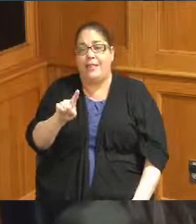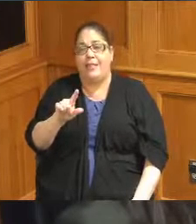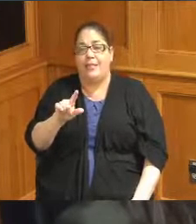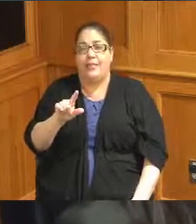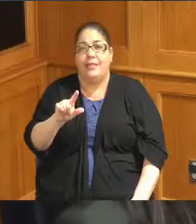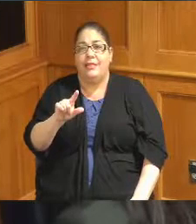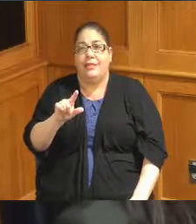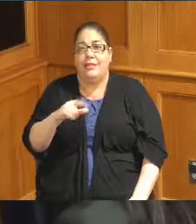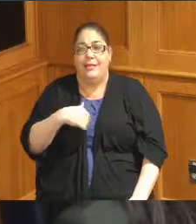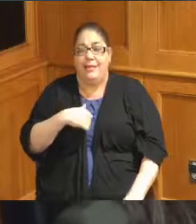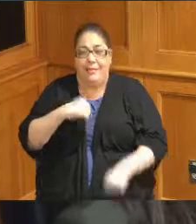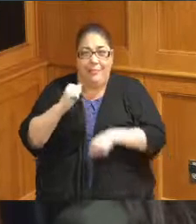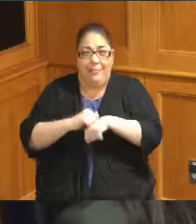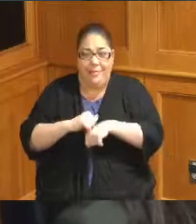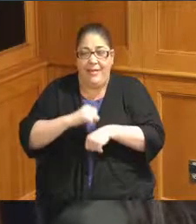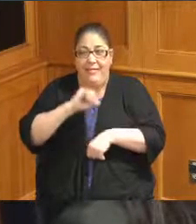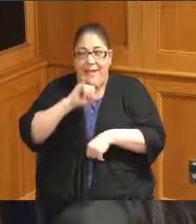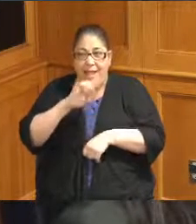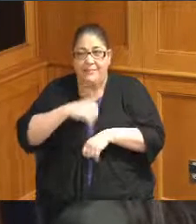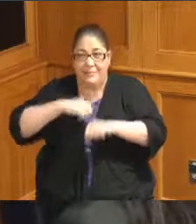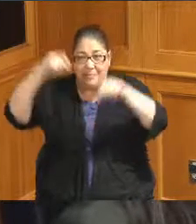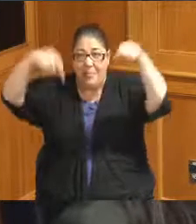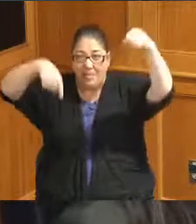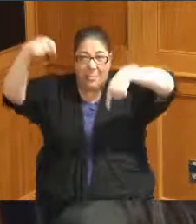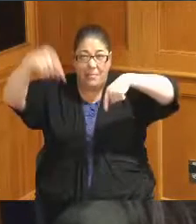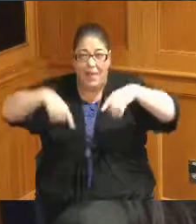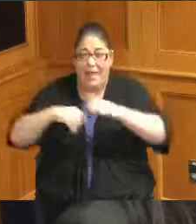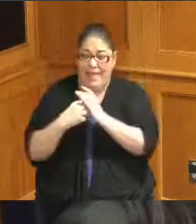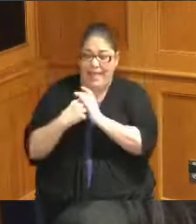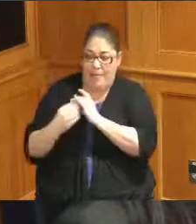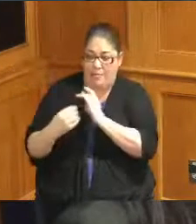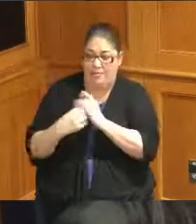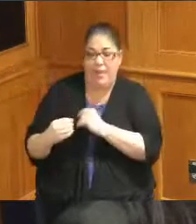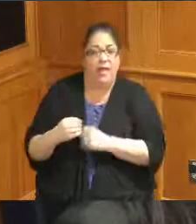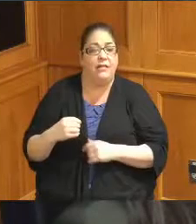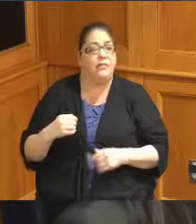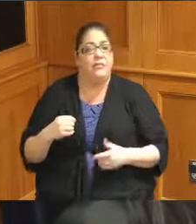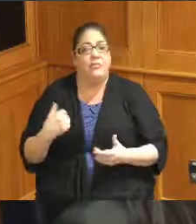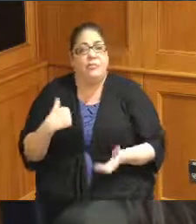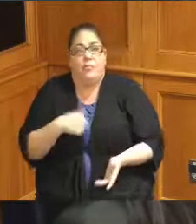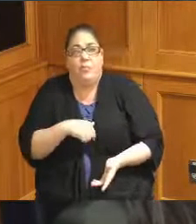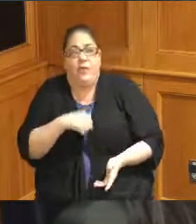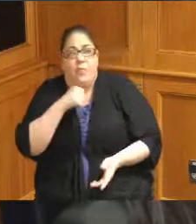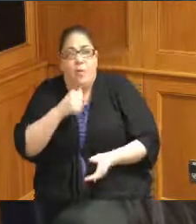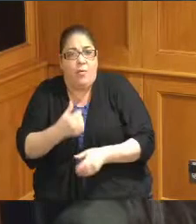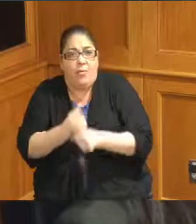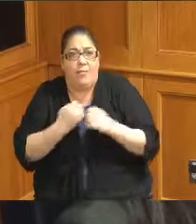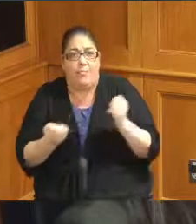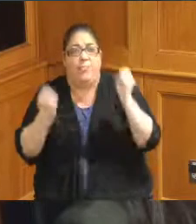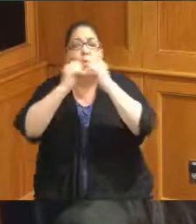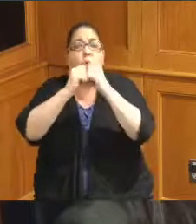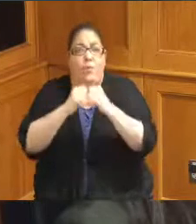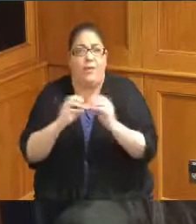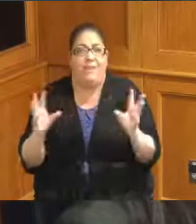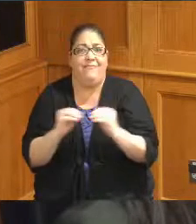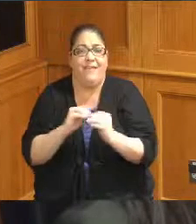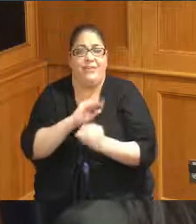in coats so outdoor space alone will not get us more conventions and the thing that bothers me is